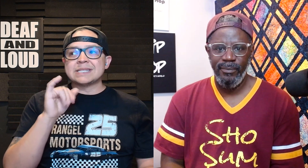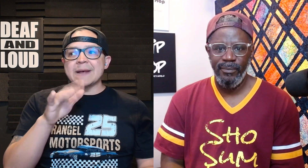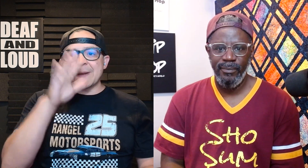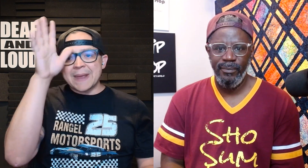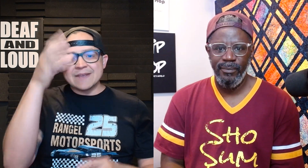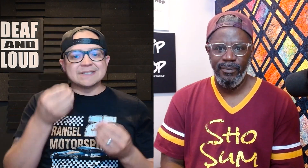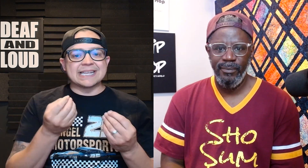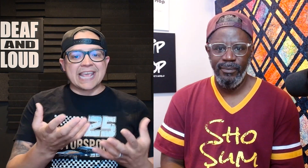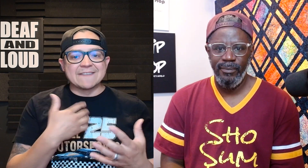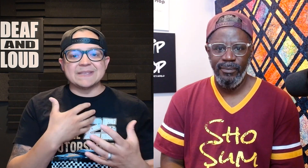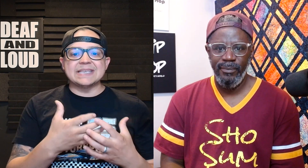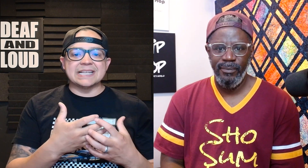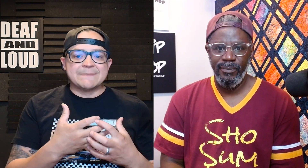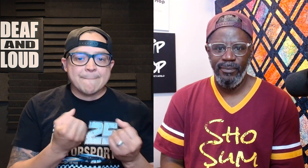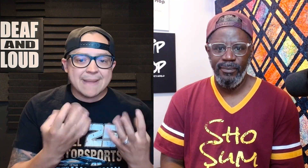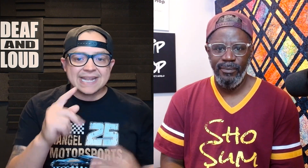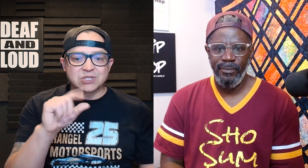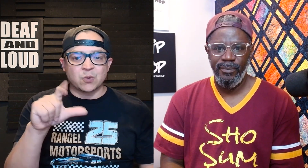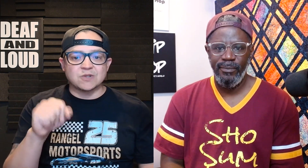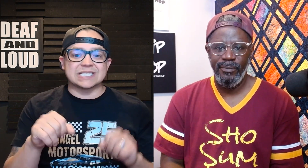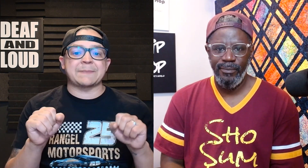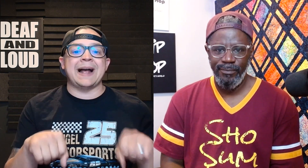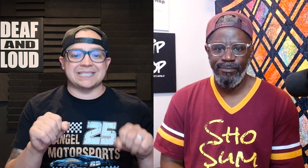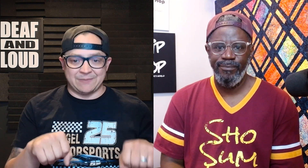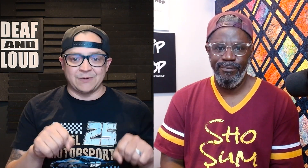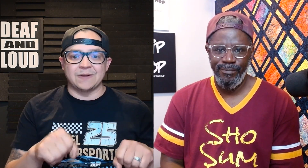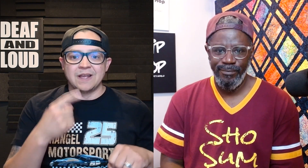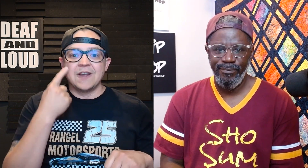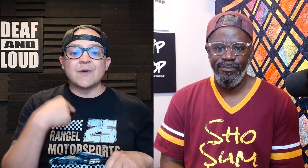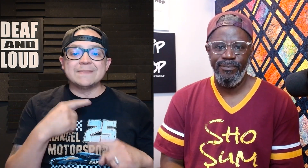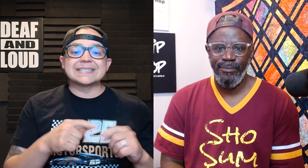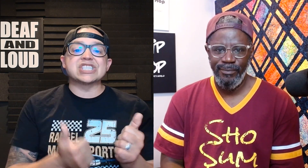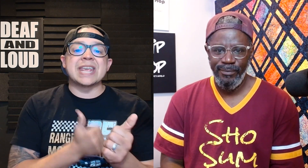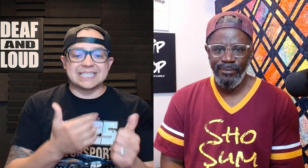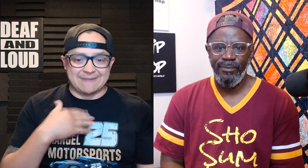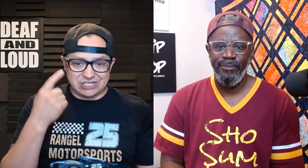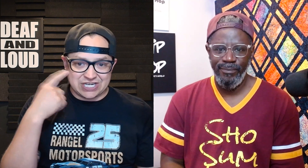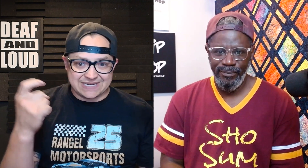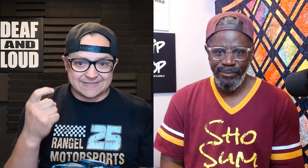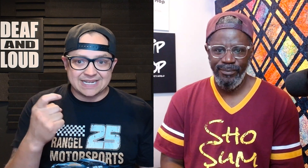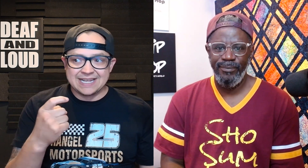that my parents gave me as many tools as possible for me to chase my dreams.